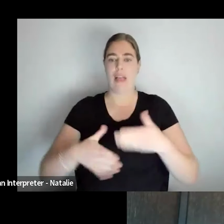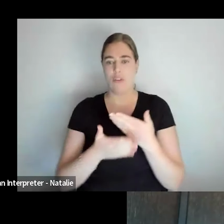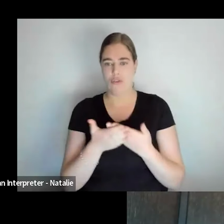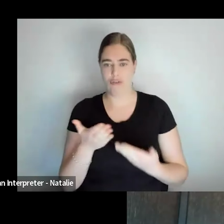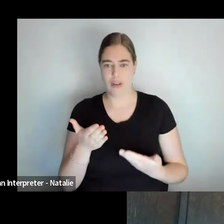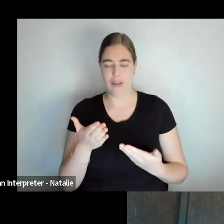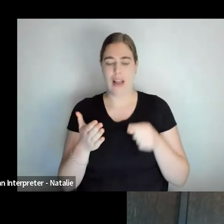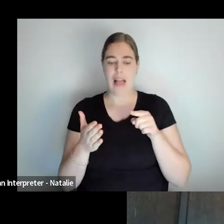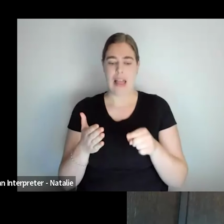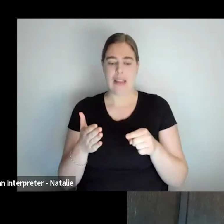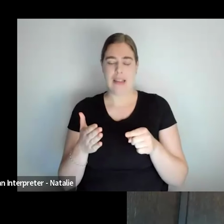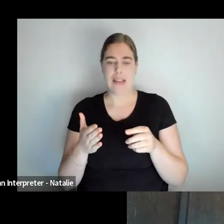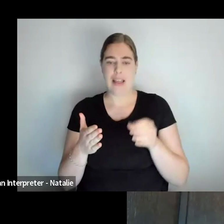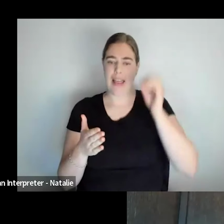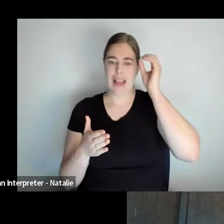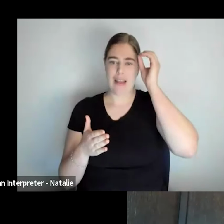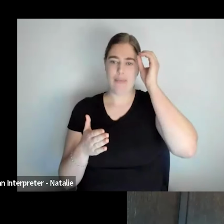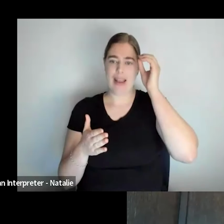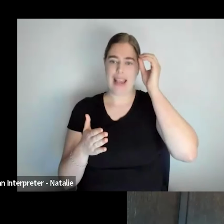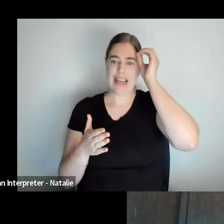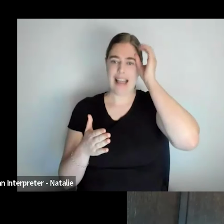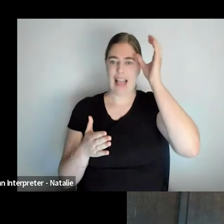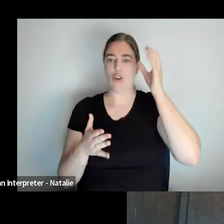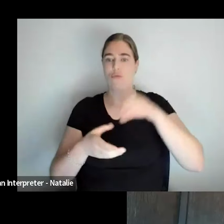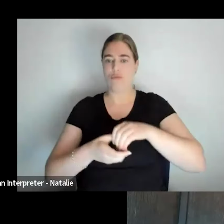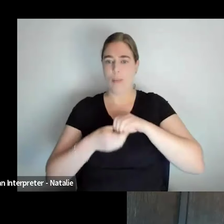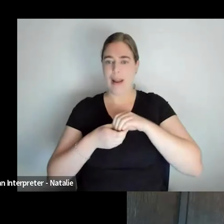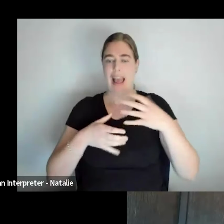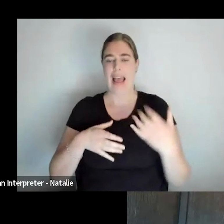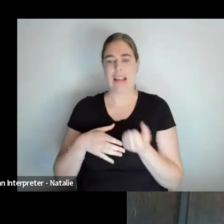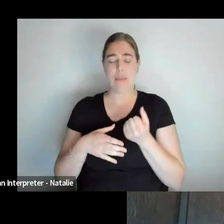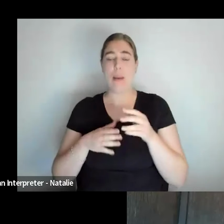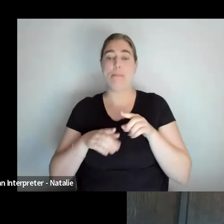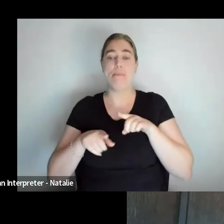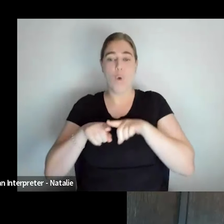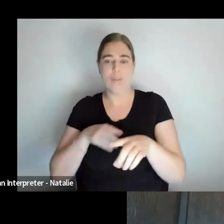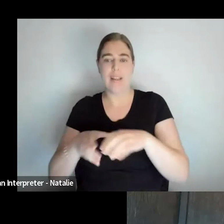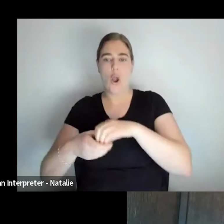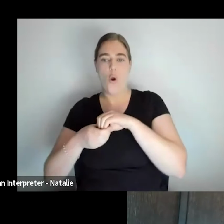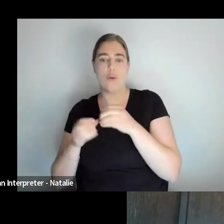intellectual property must be majority-owned by Australian creatives, or be an Australian concept,